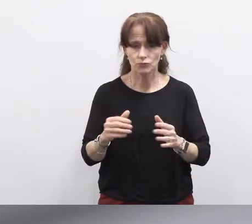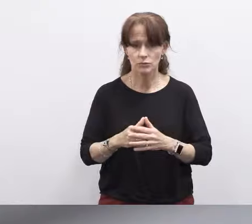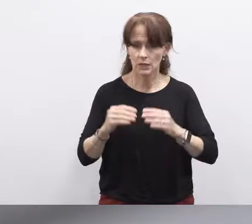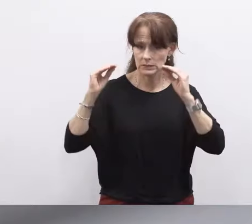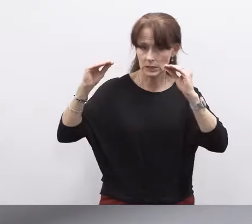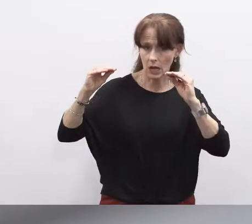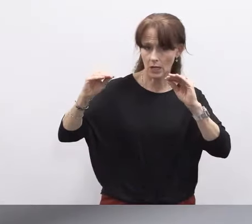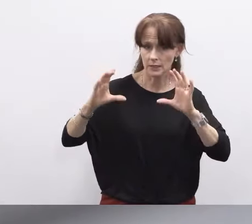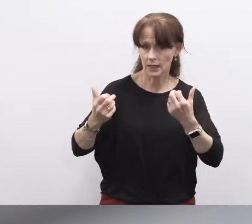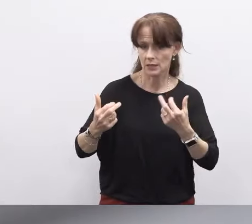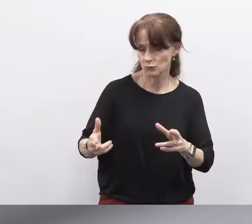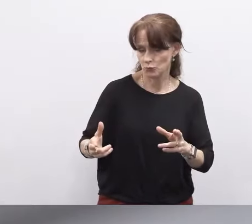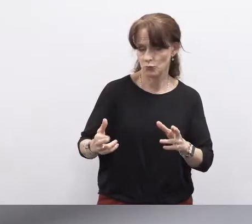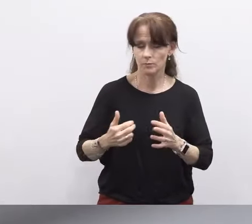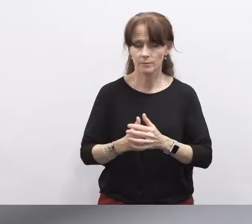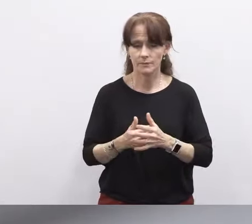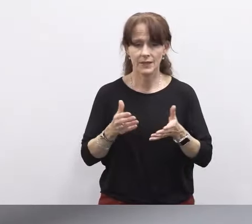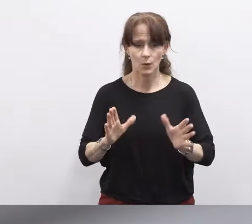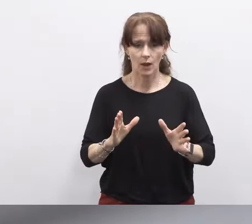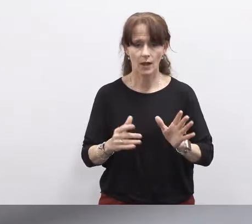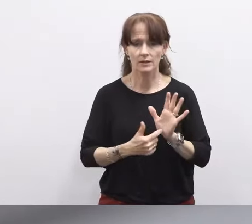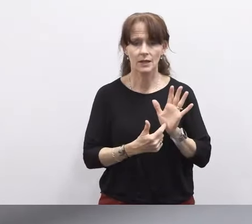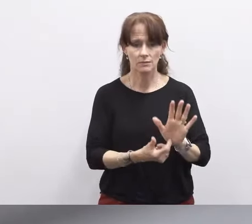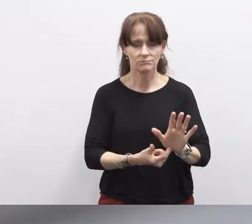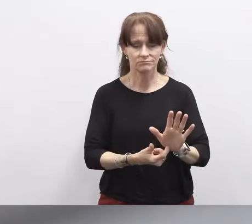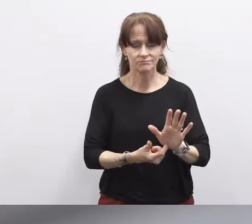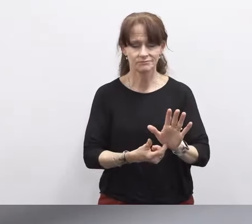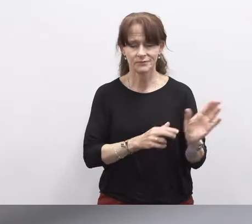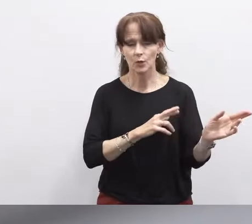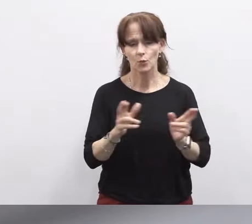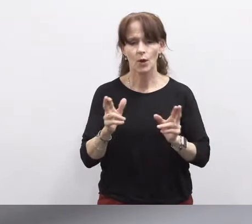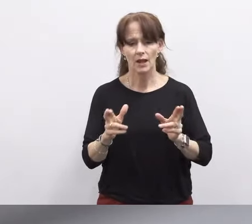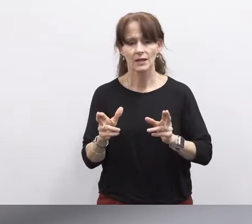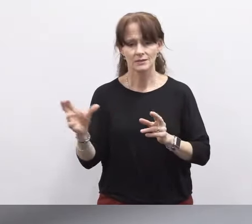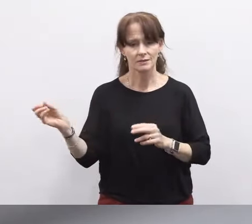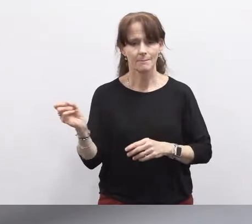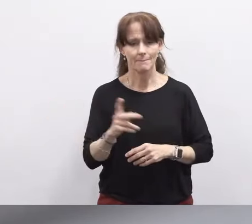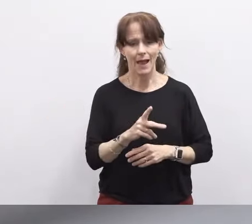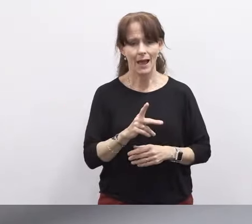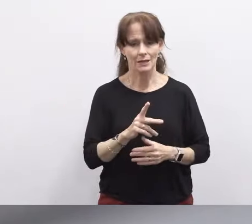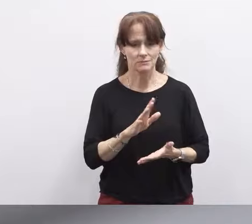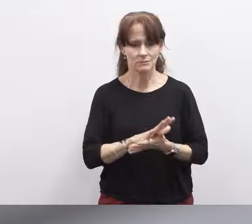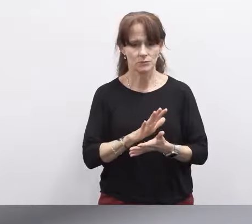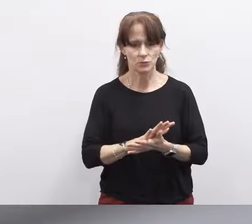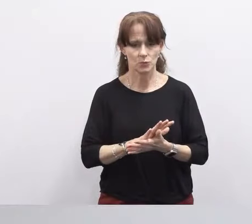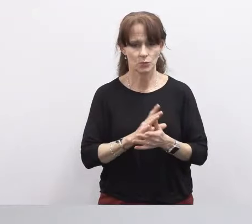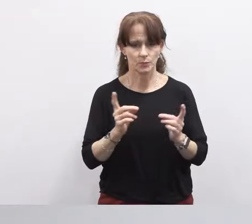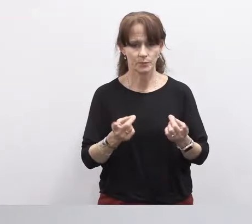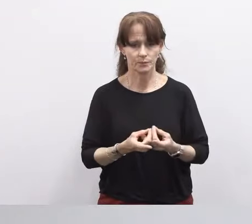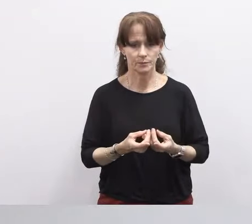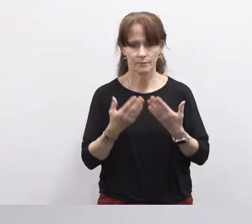in a classroom in a way that reflects their readiness to be readmitted. Thank you, Dr. Baker,